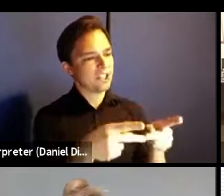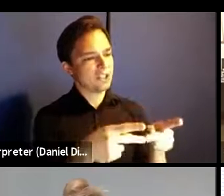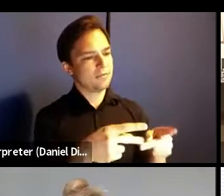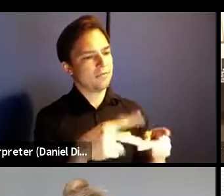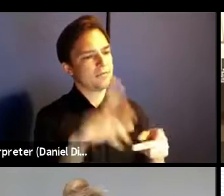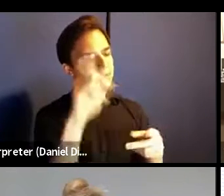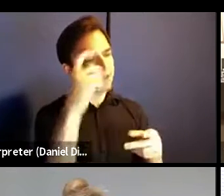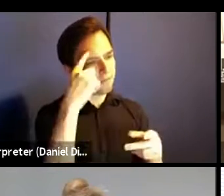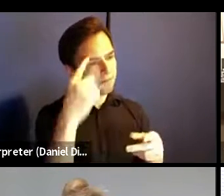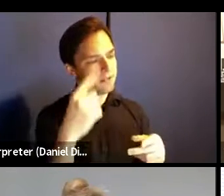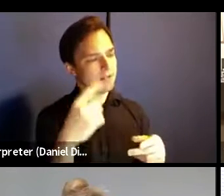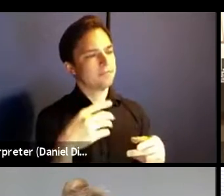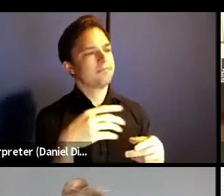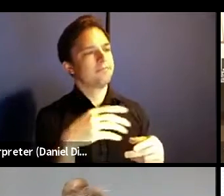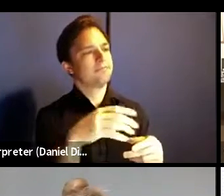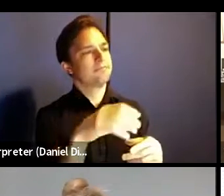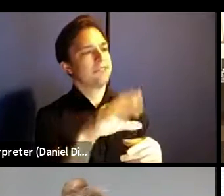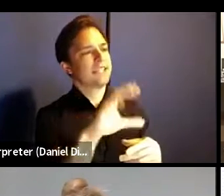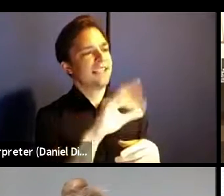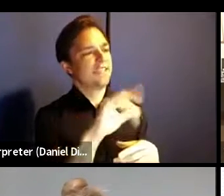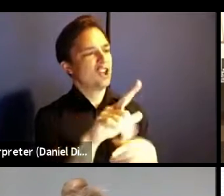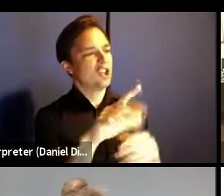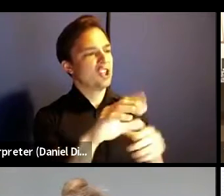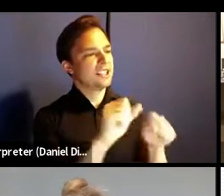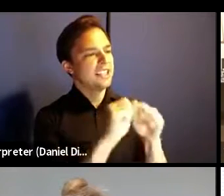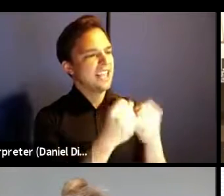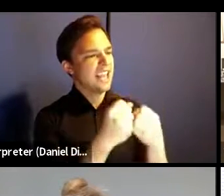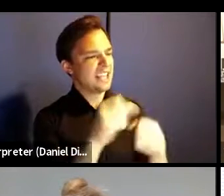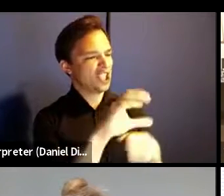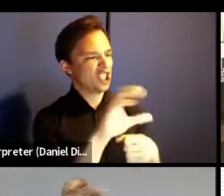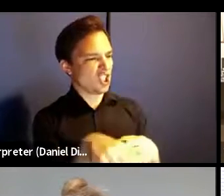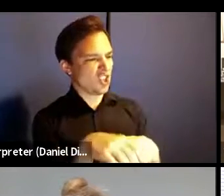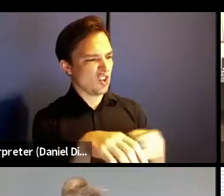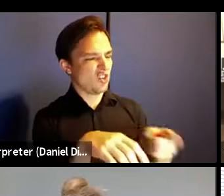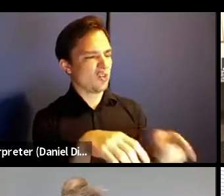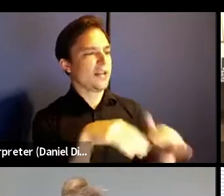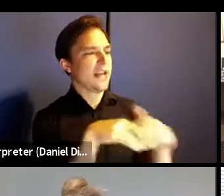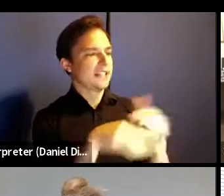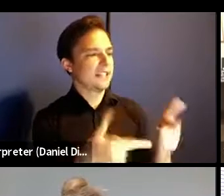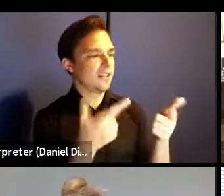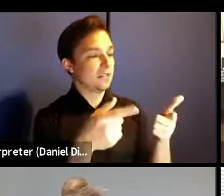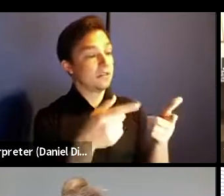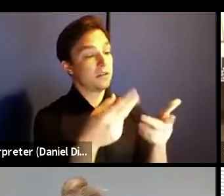and civil society with Access Living. In both of these roles, you have focused on creating more inclusive,